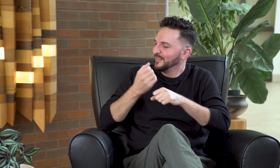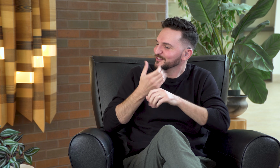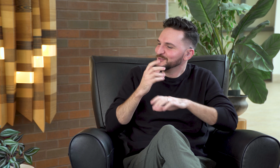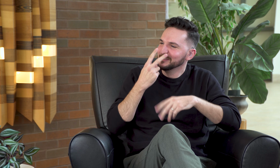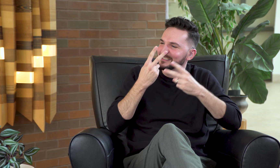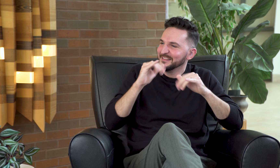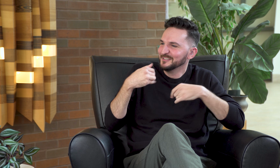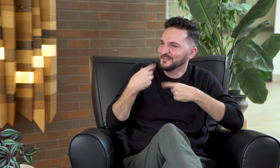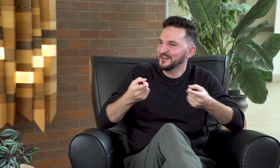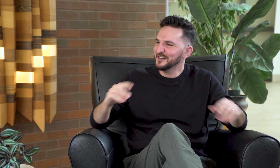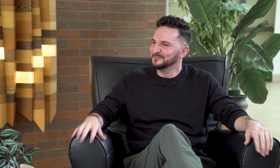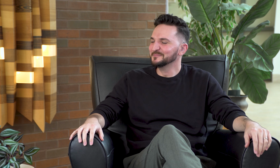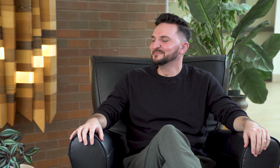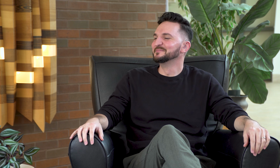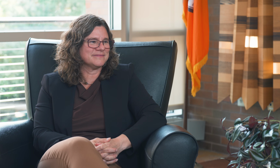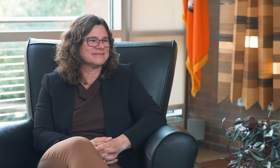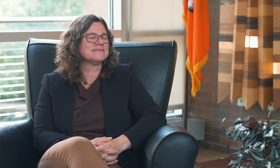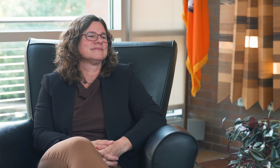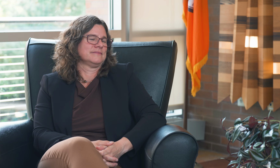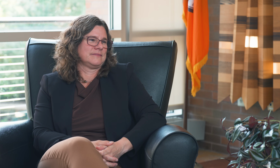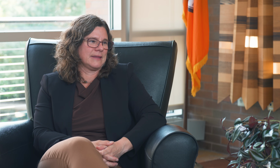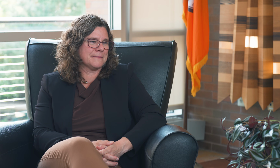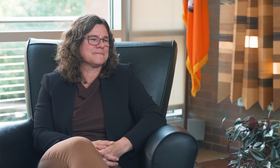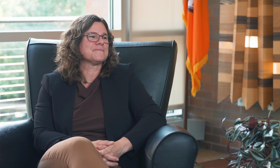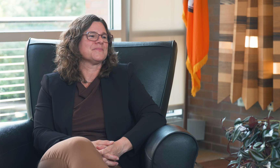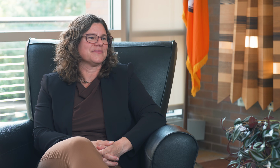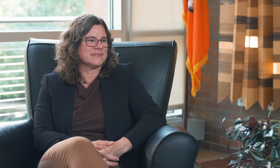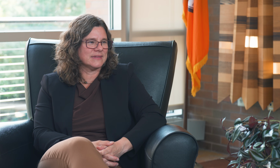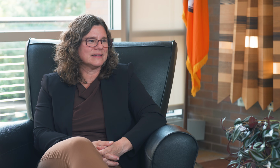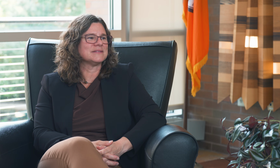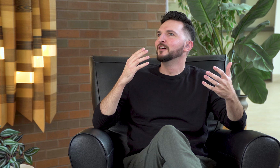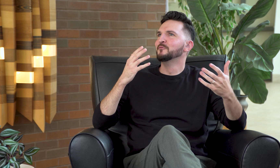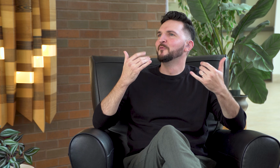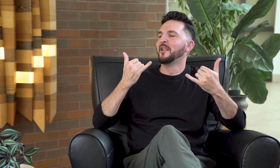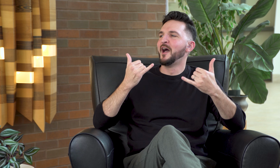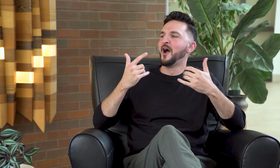It's a very vibrant culture. I'm glad you've got to see that. Yeah.